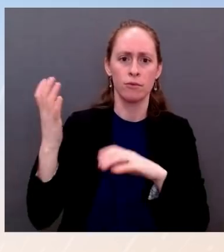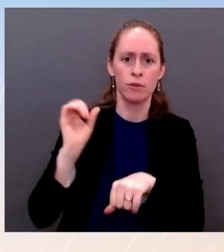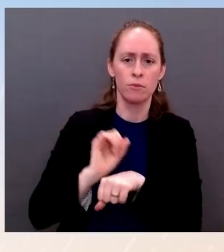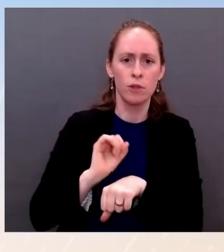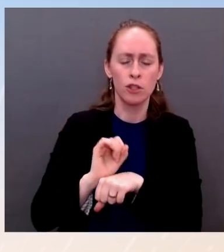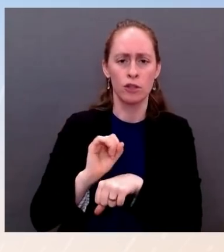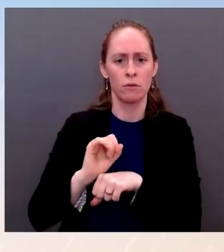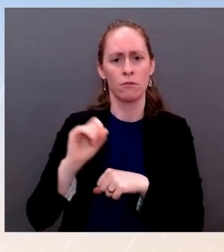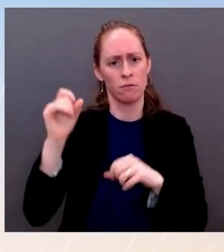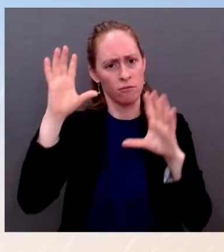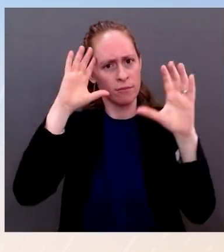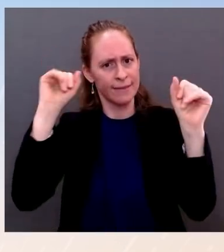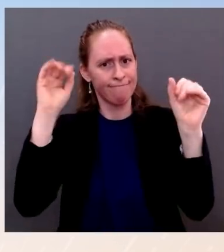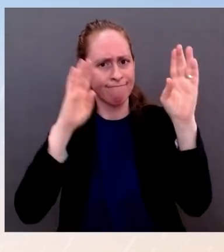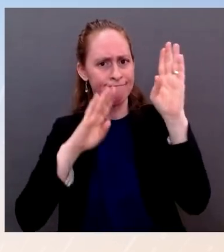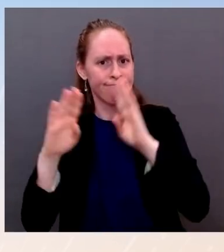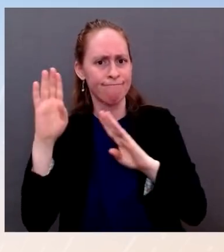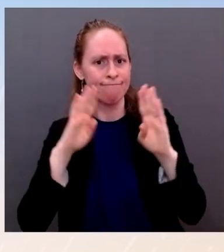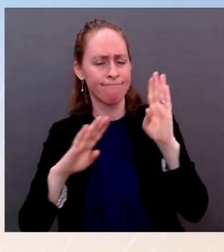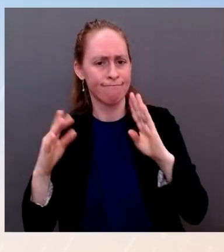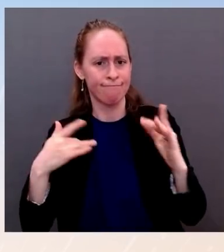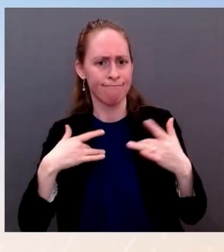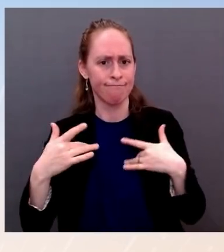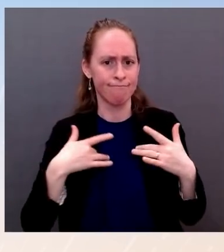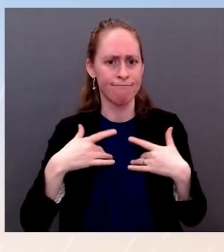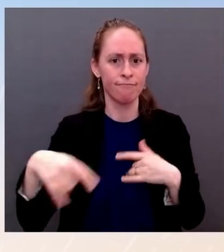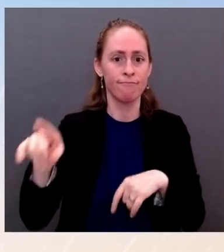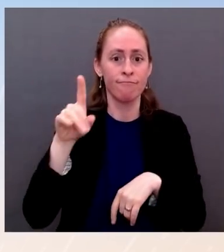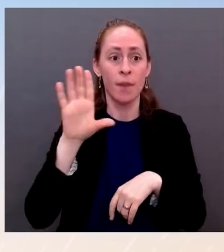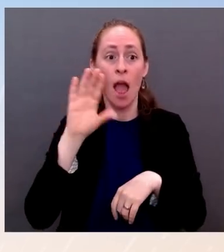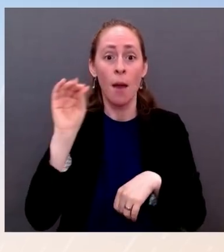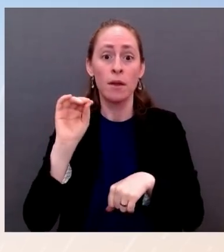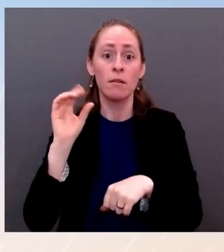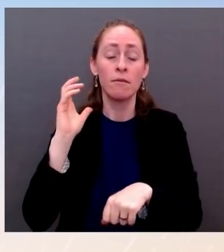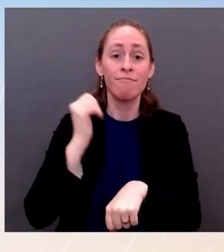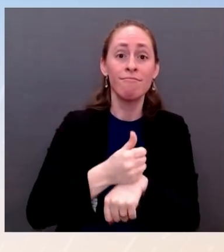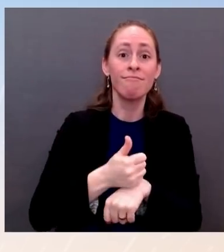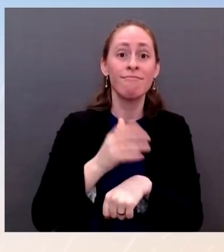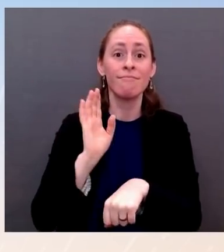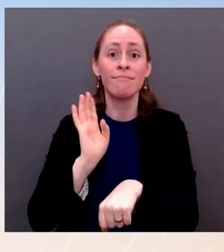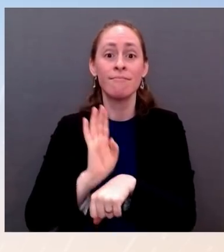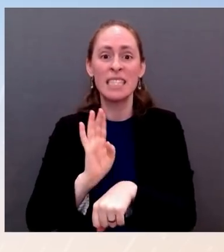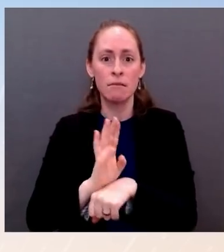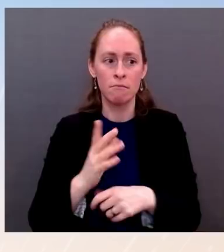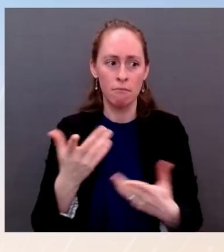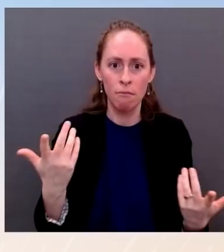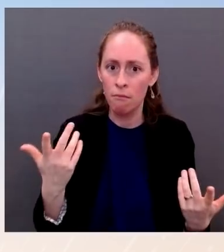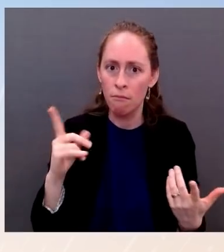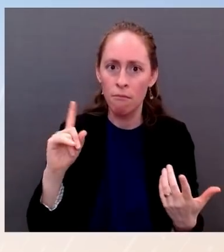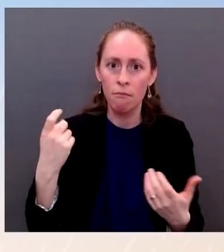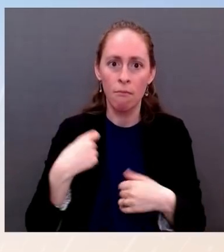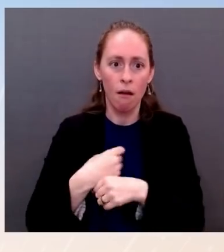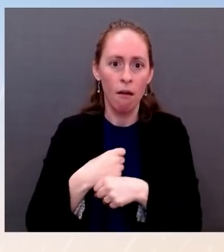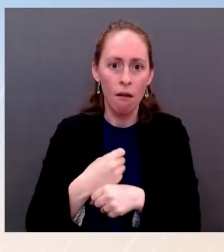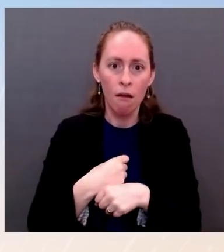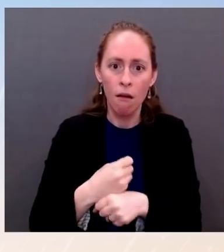are experiencing serious effects, including slowdowns in production, shortened work hours, and plant closures. The Prime Minister promised quick action